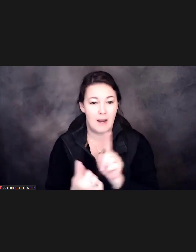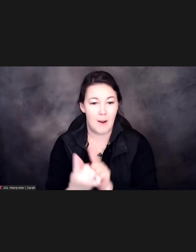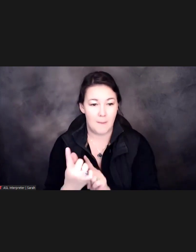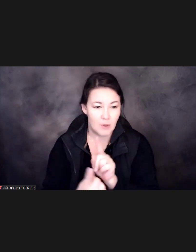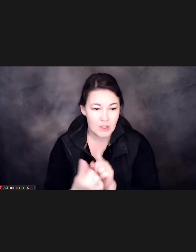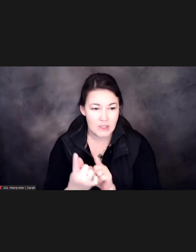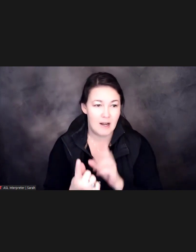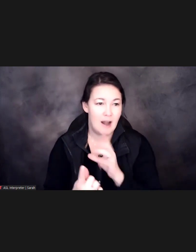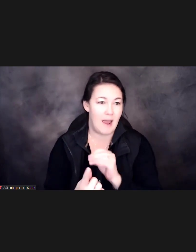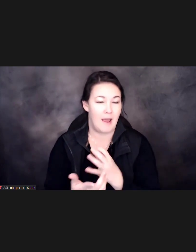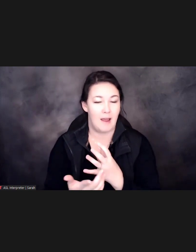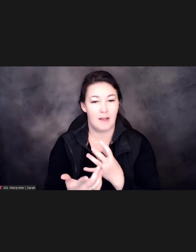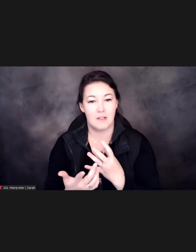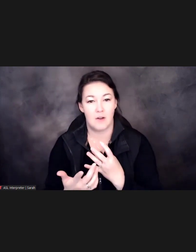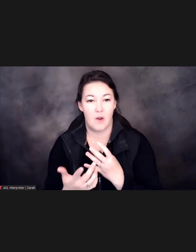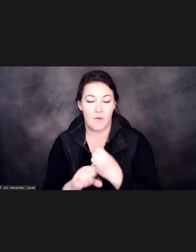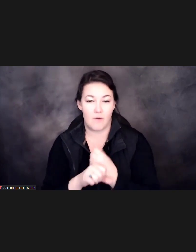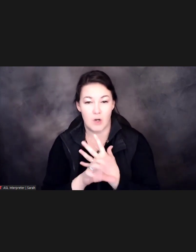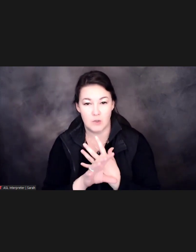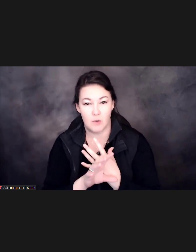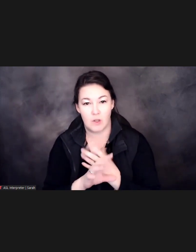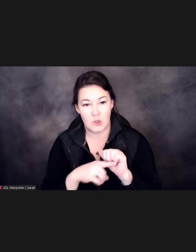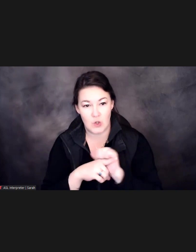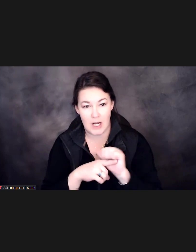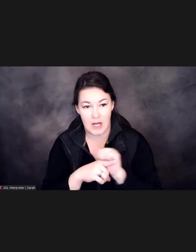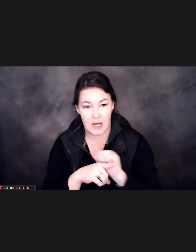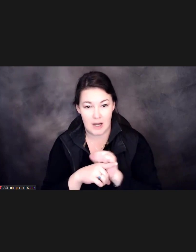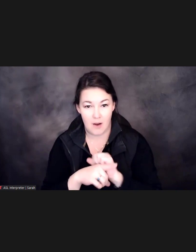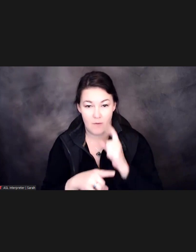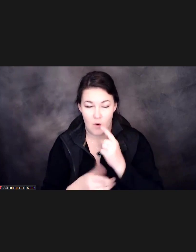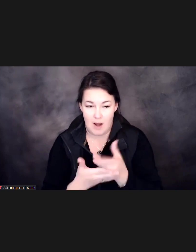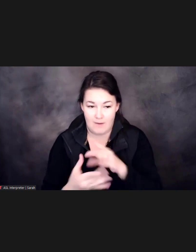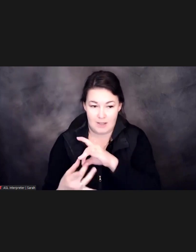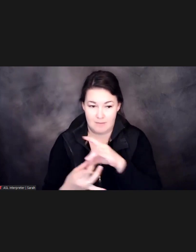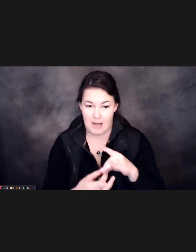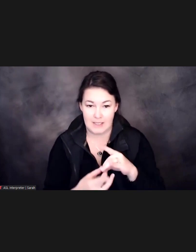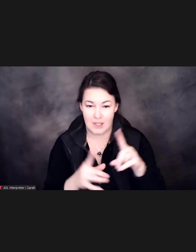evidence-based screening, and we worked with thousands of people in